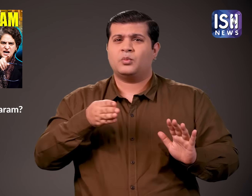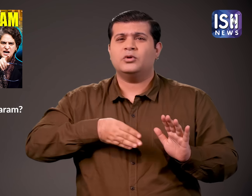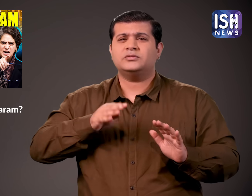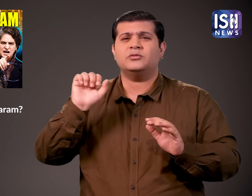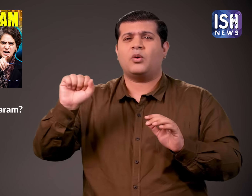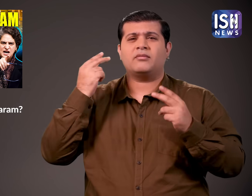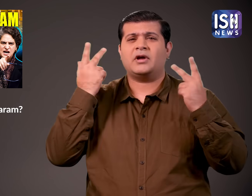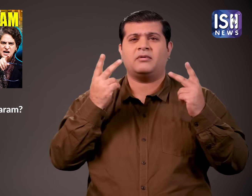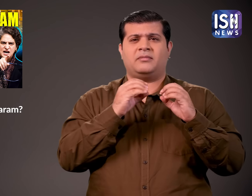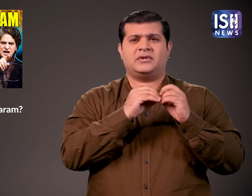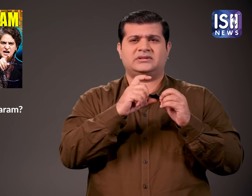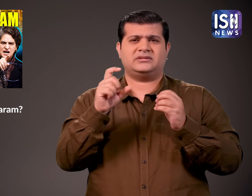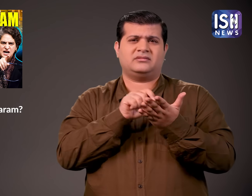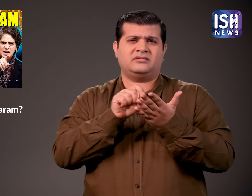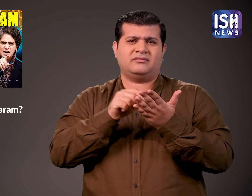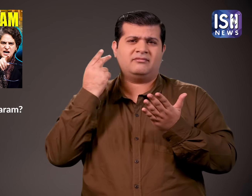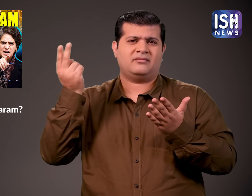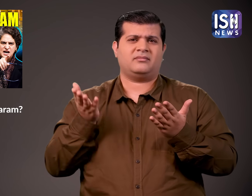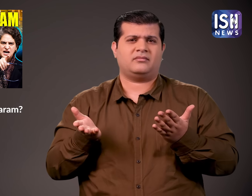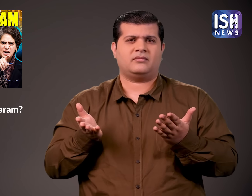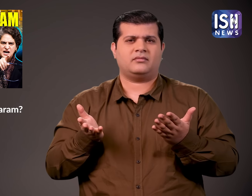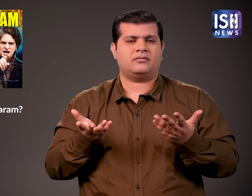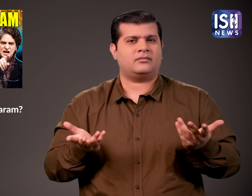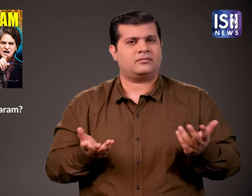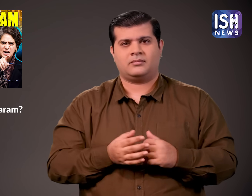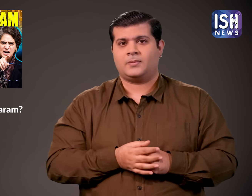Bankim Chandra Chatterjee was from West Bengal.